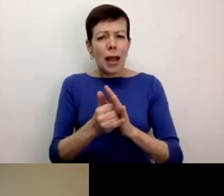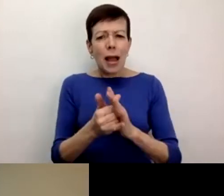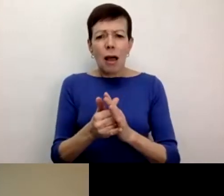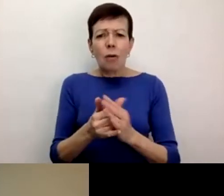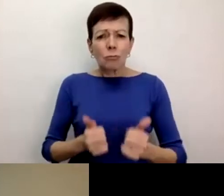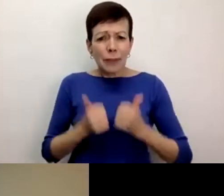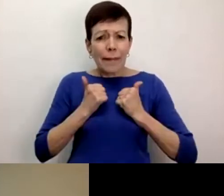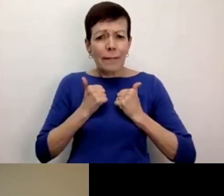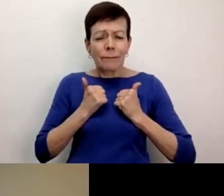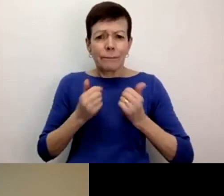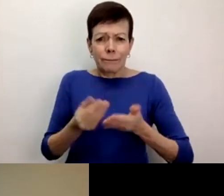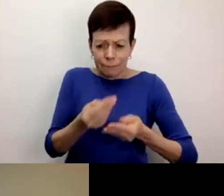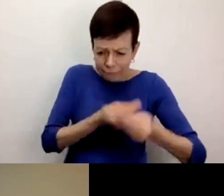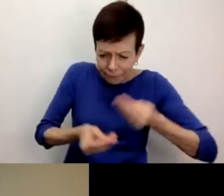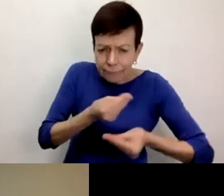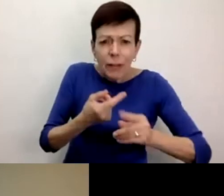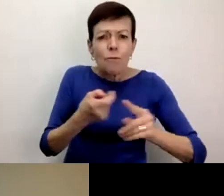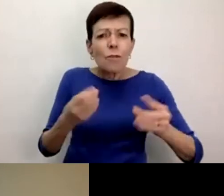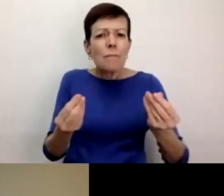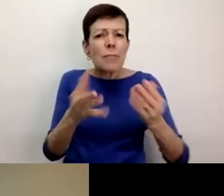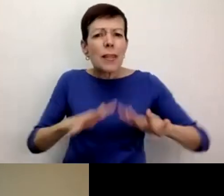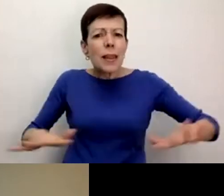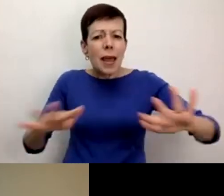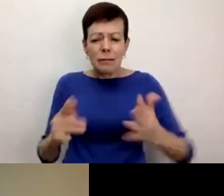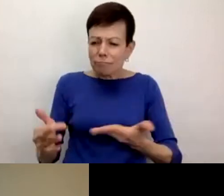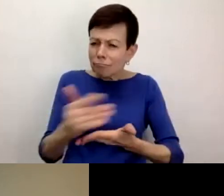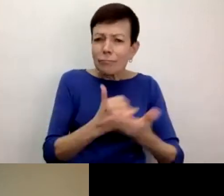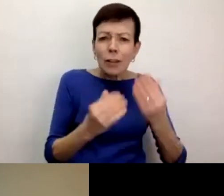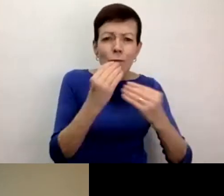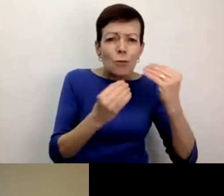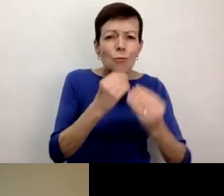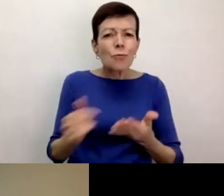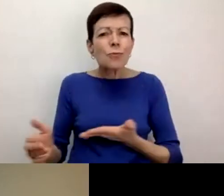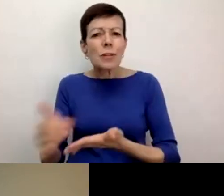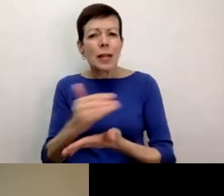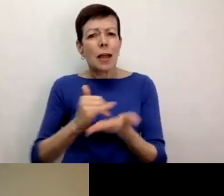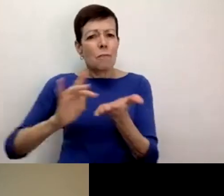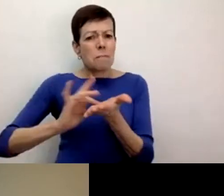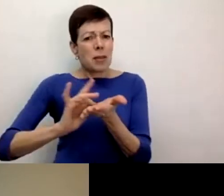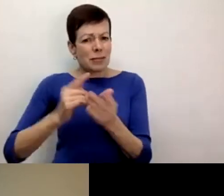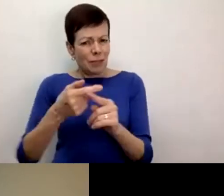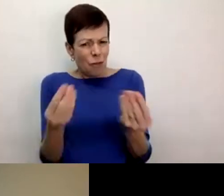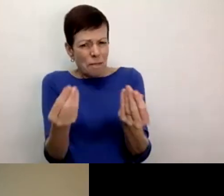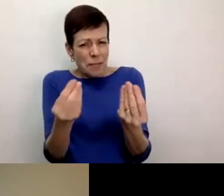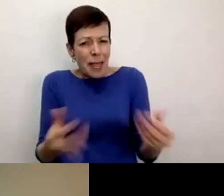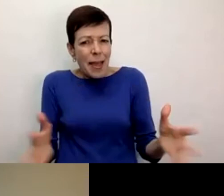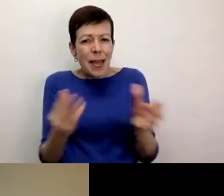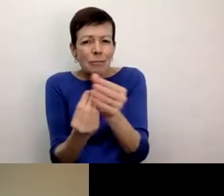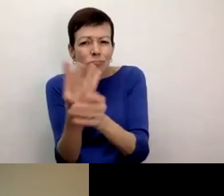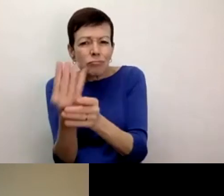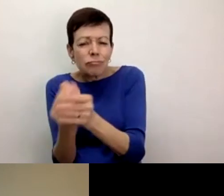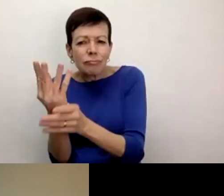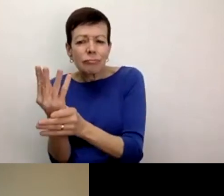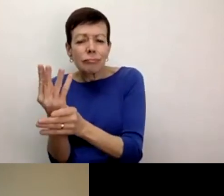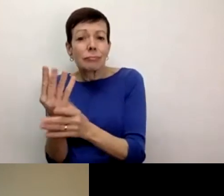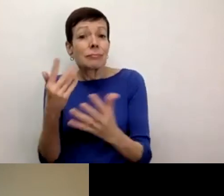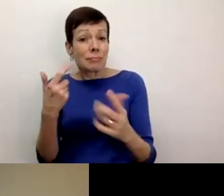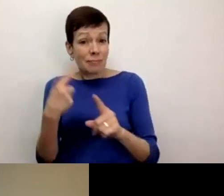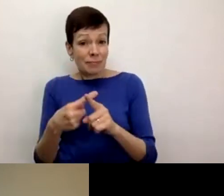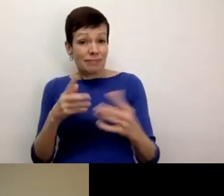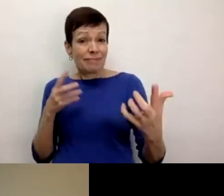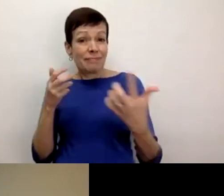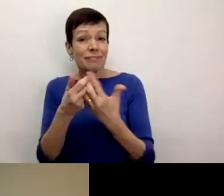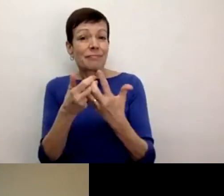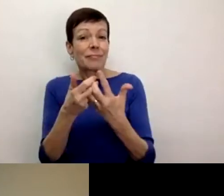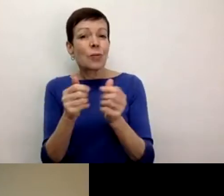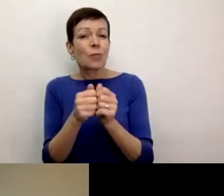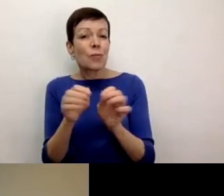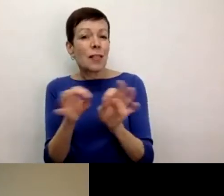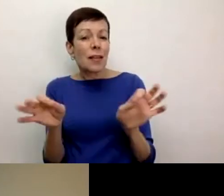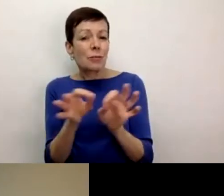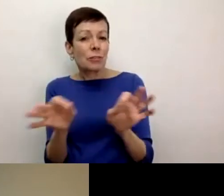from the land and connecting that with language and giving these young women a sense of identity.